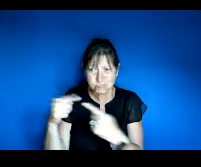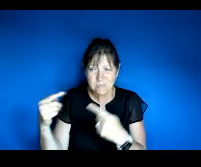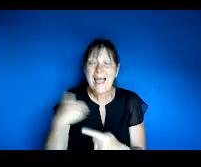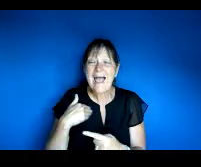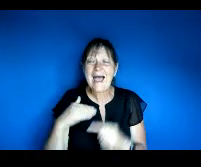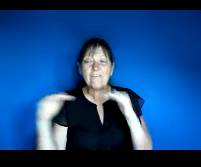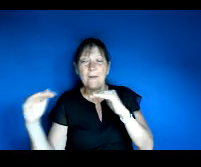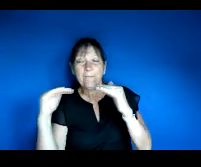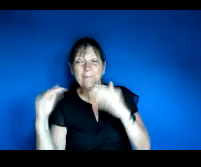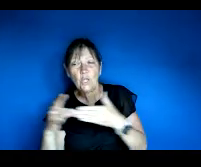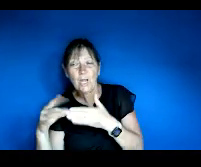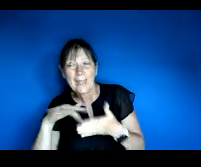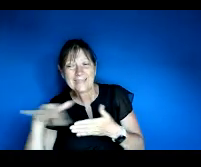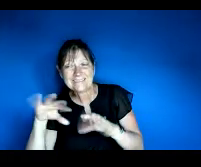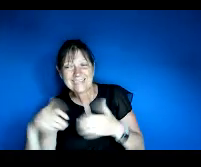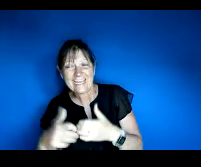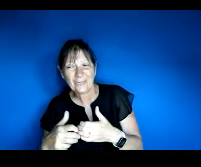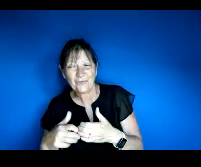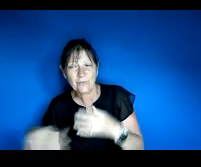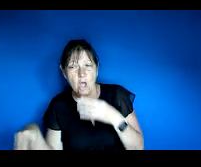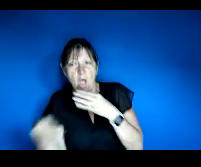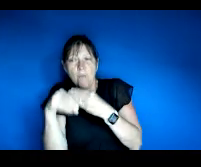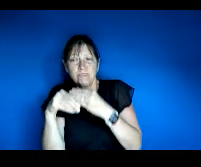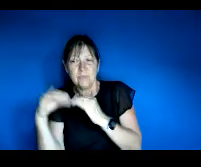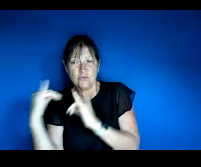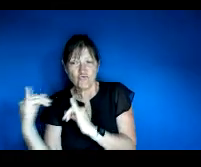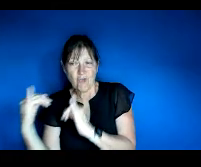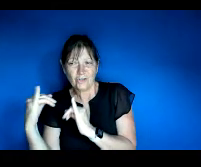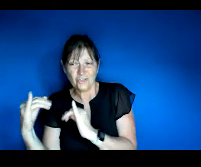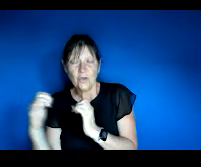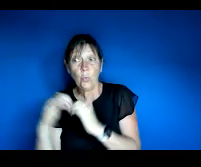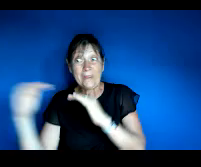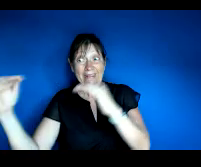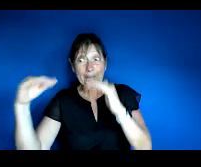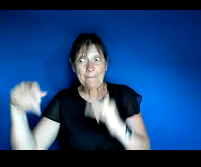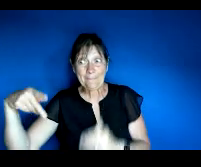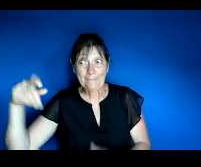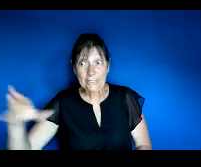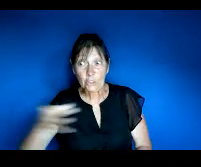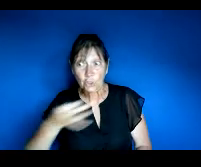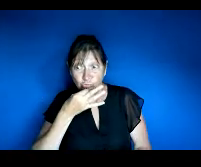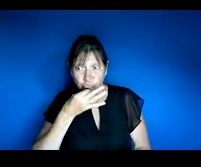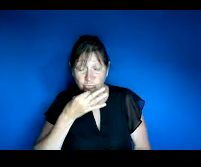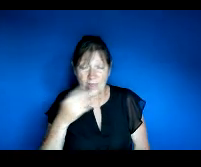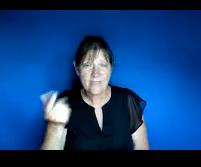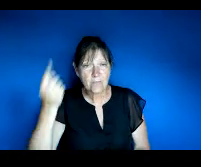where the students should just get additional time and the material with a peer that really understands the expectations of the class